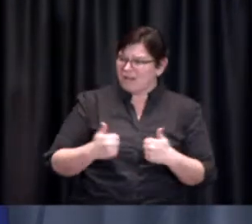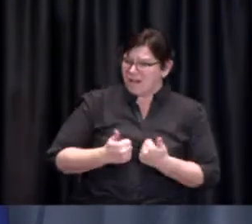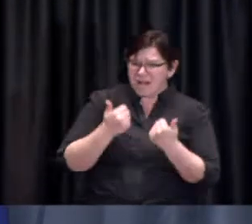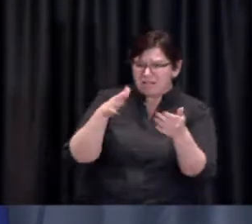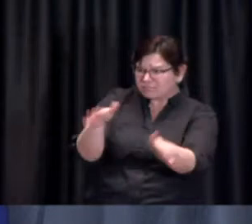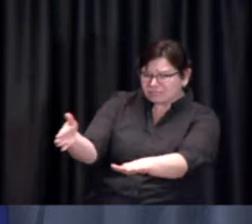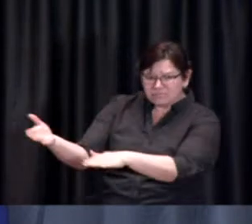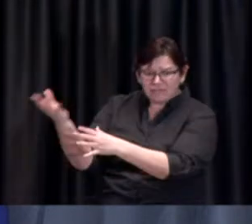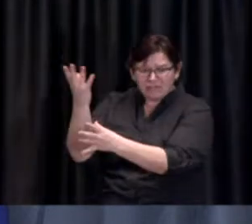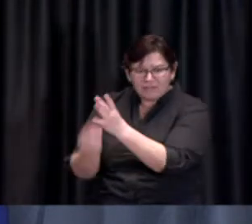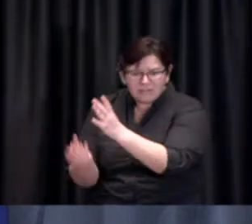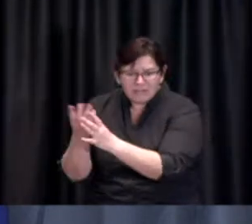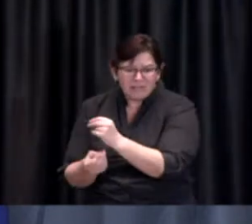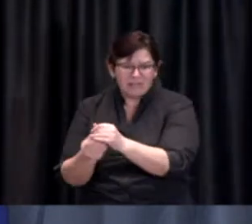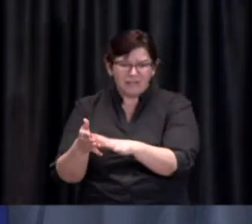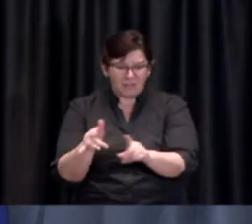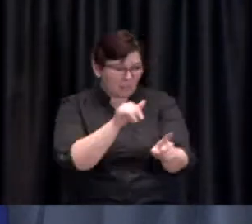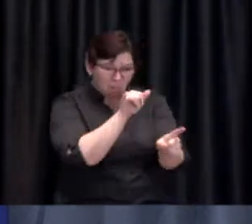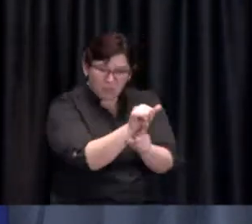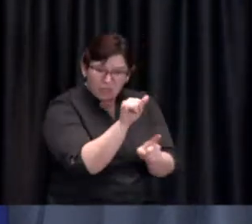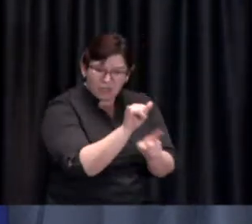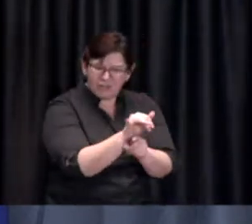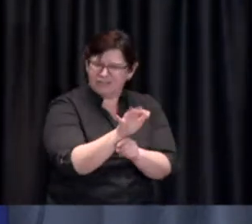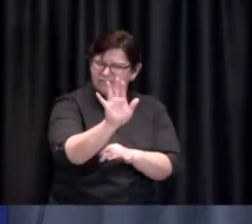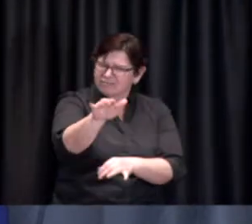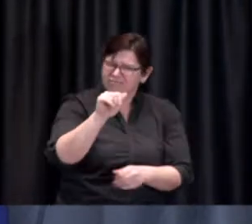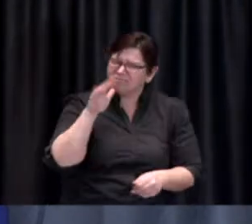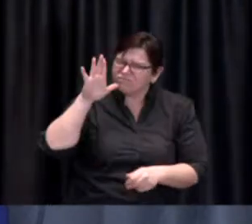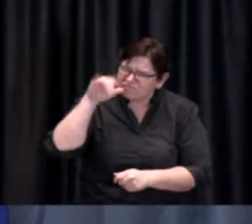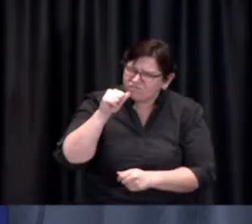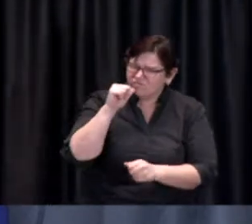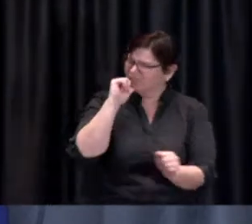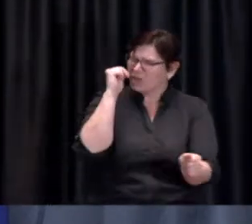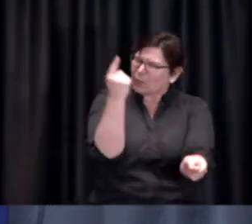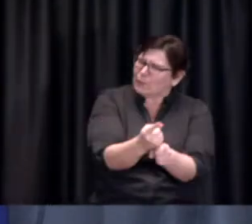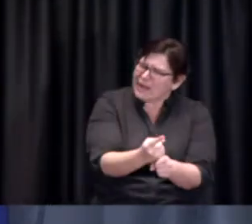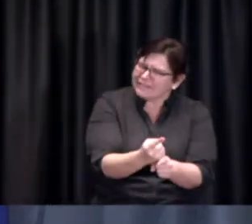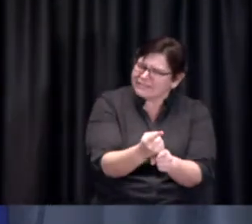that has no place and we're just trying to show our solidarity with that cause today.